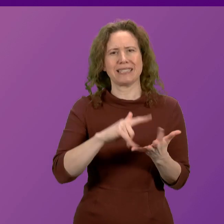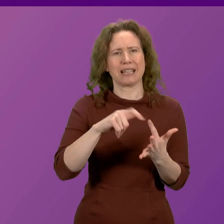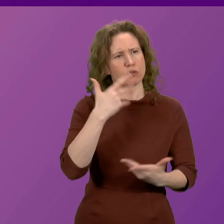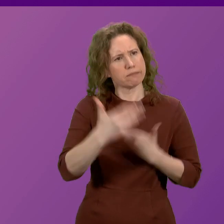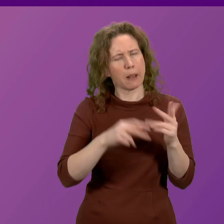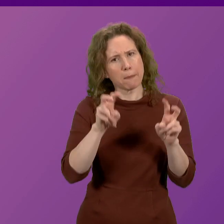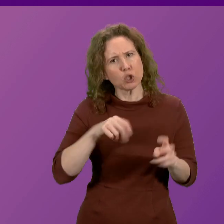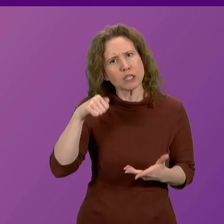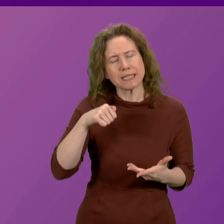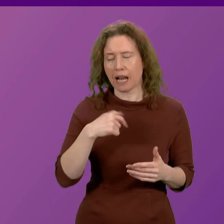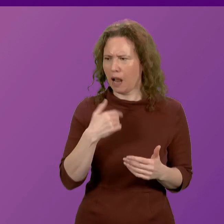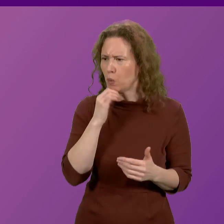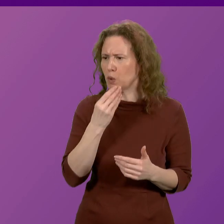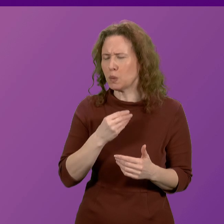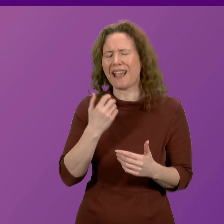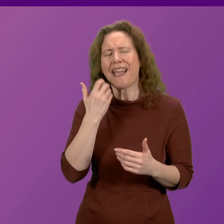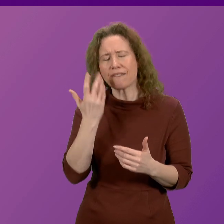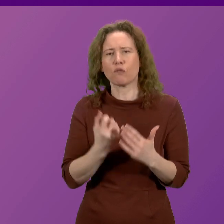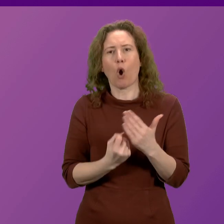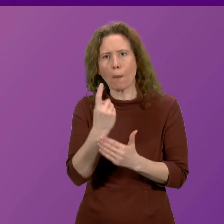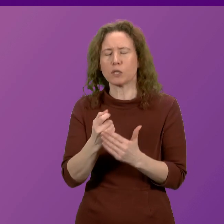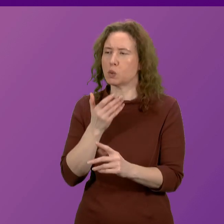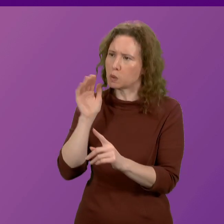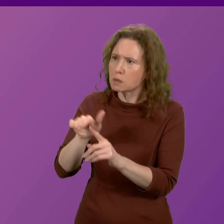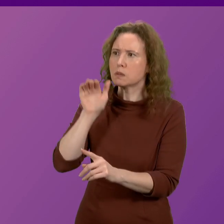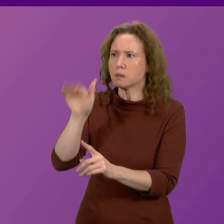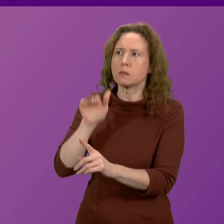use every opportunity that I have to persuade the Prime Minister to take